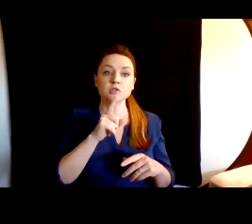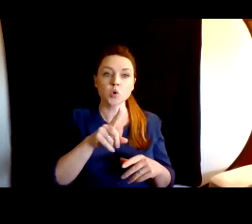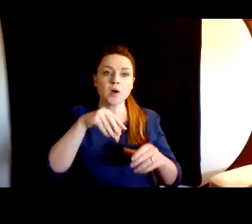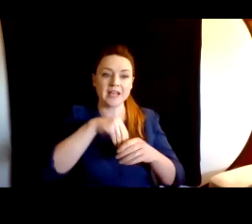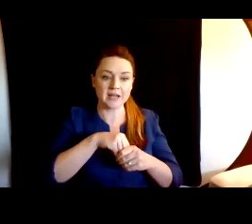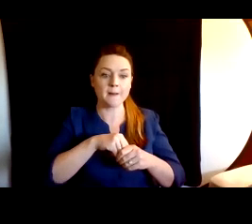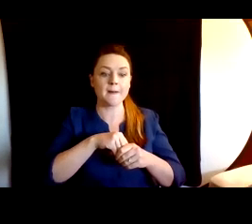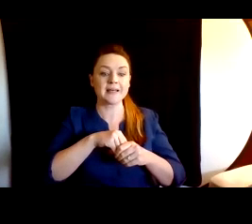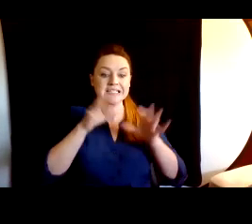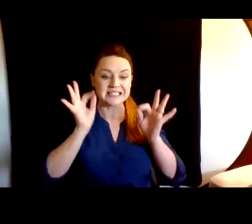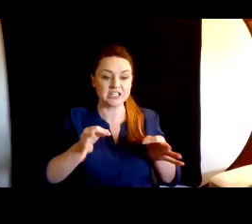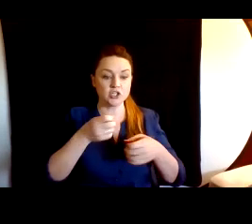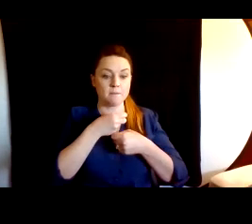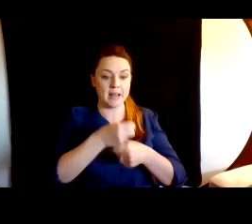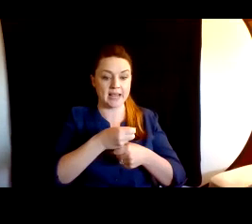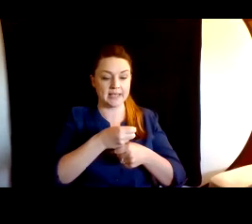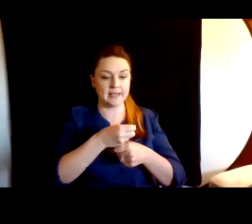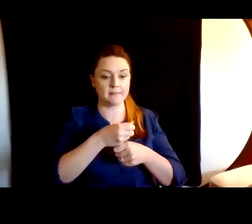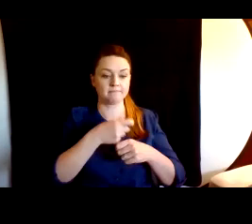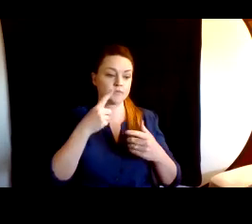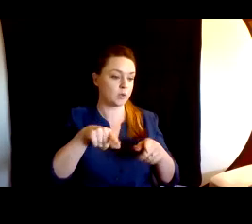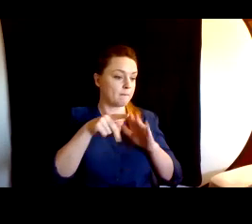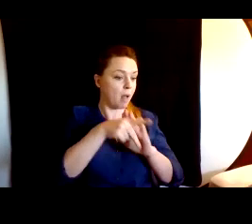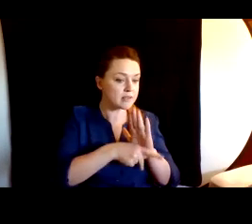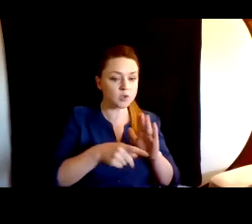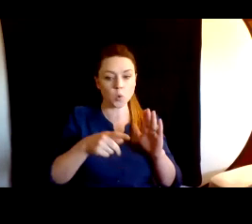involving public health or involving emergency management,